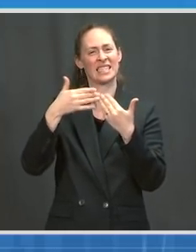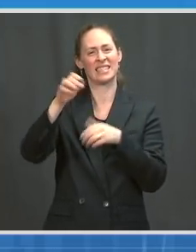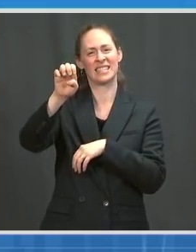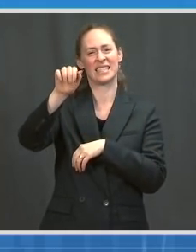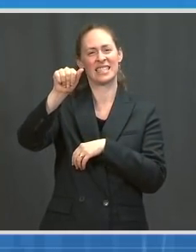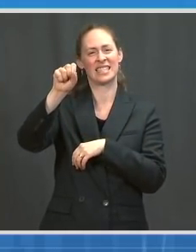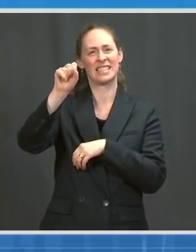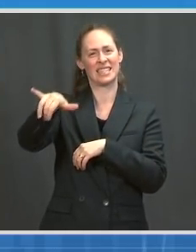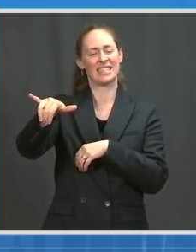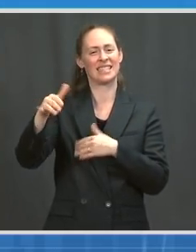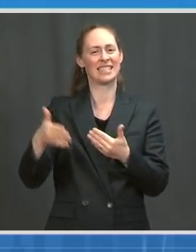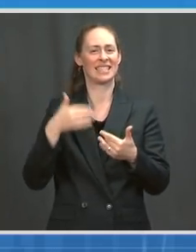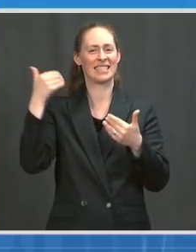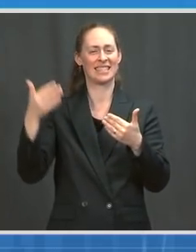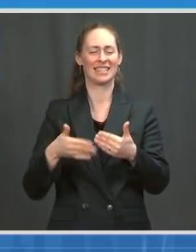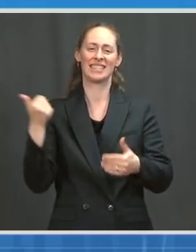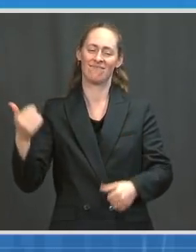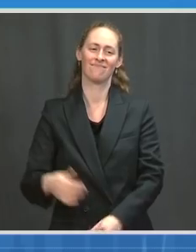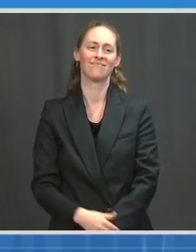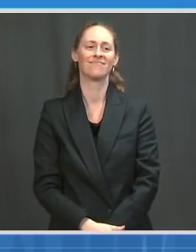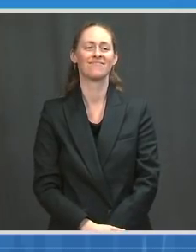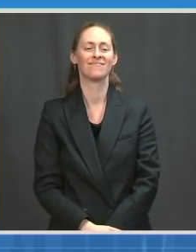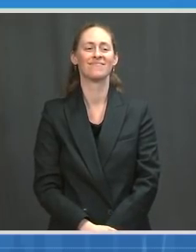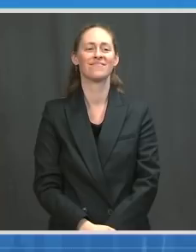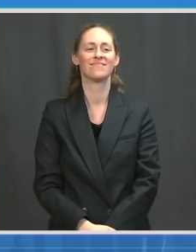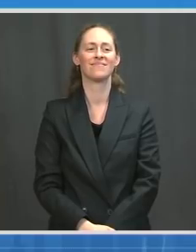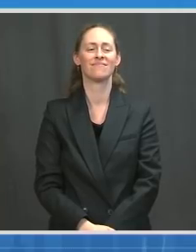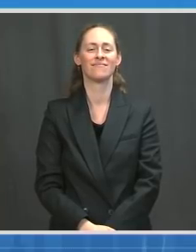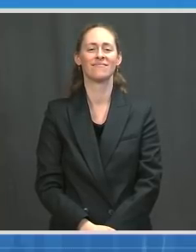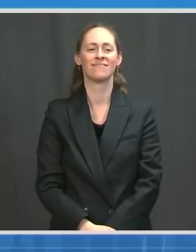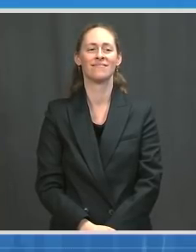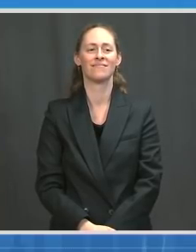Want to know where to get vaccinated? Take out your phone.